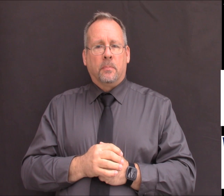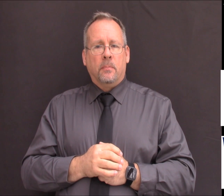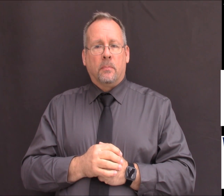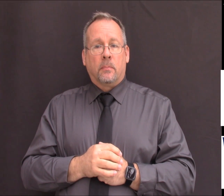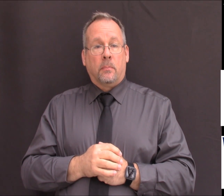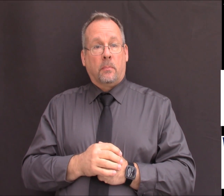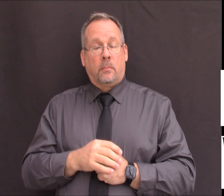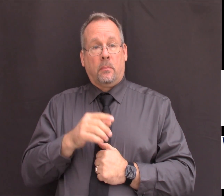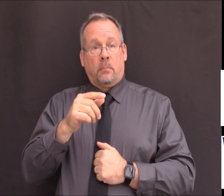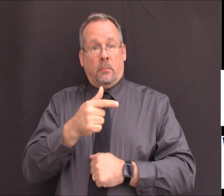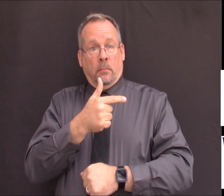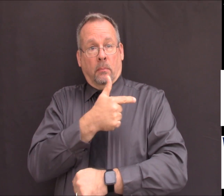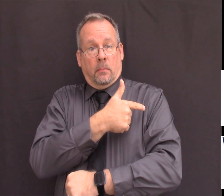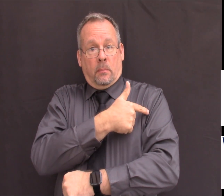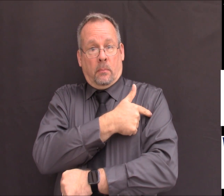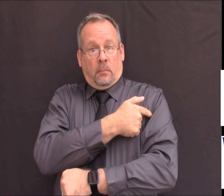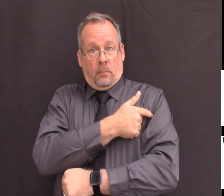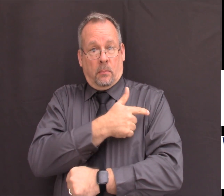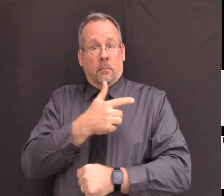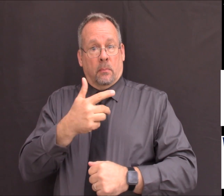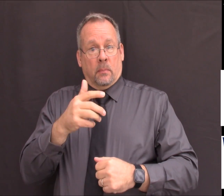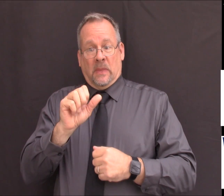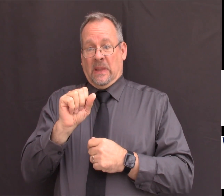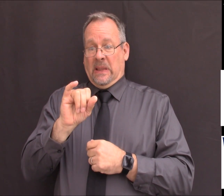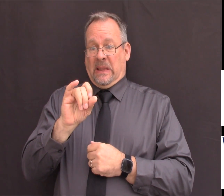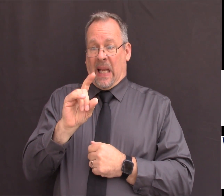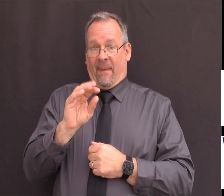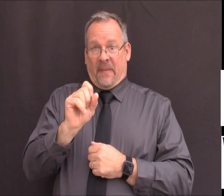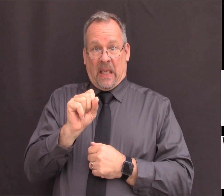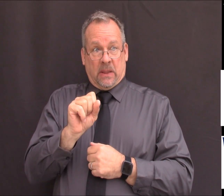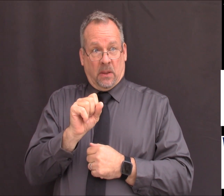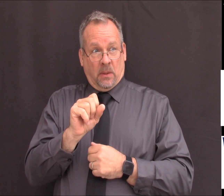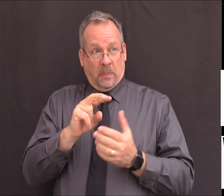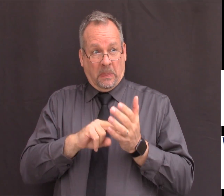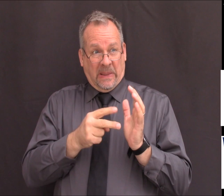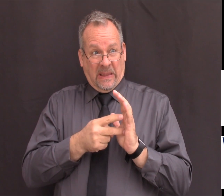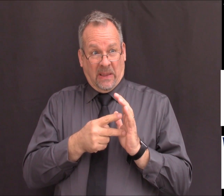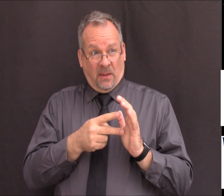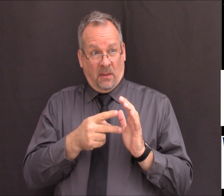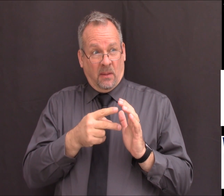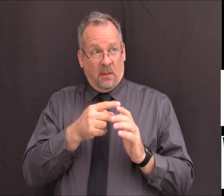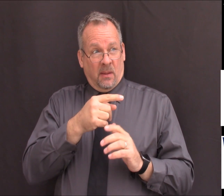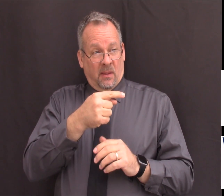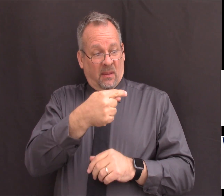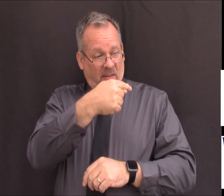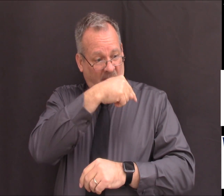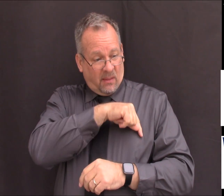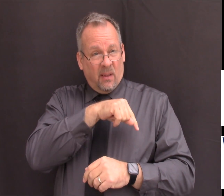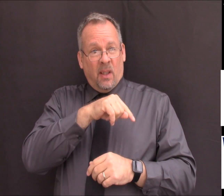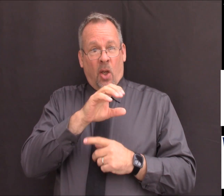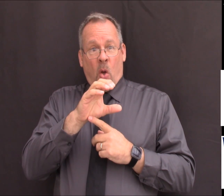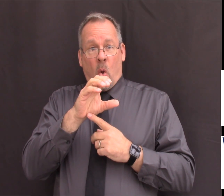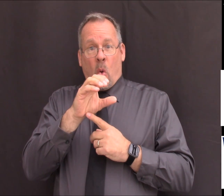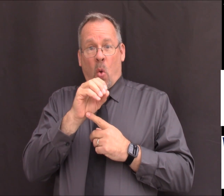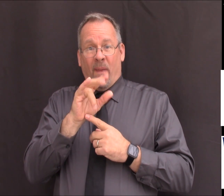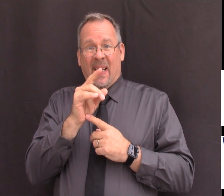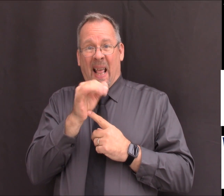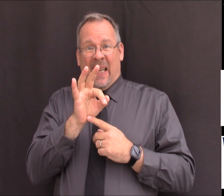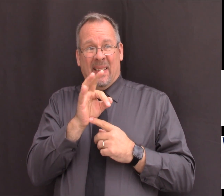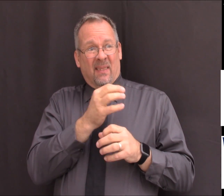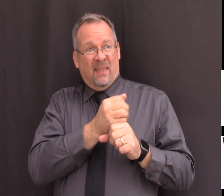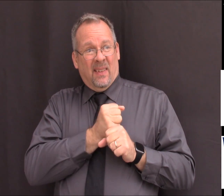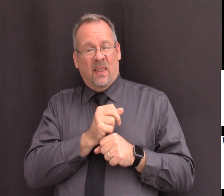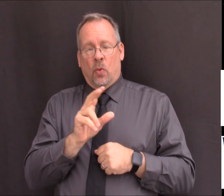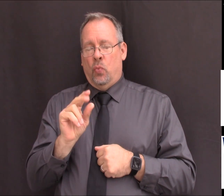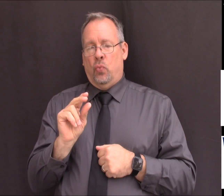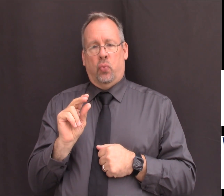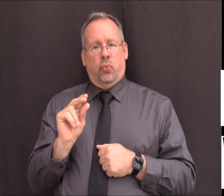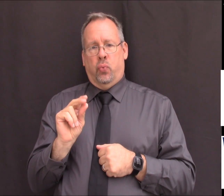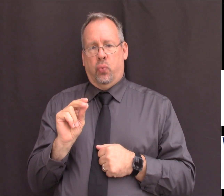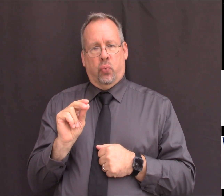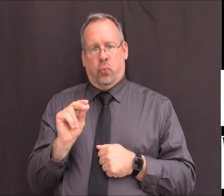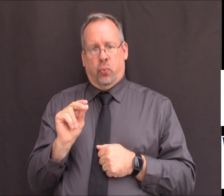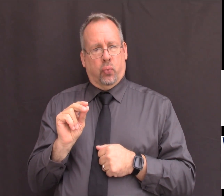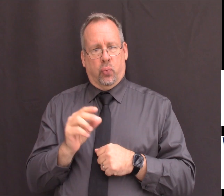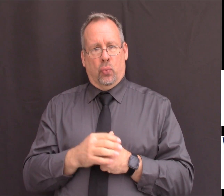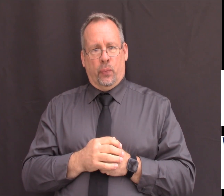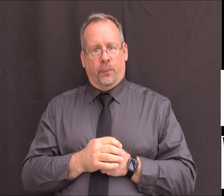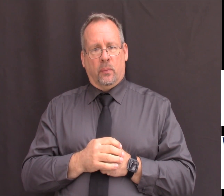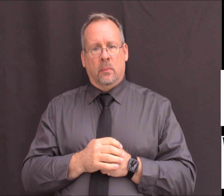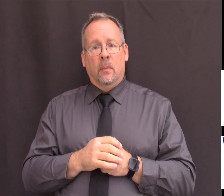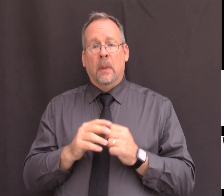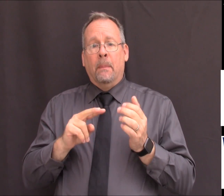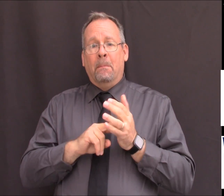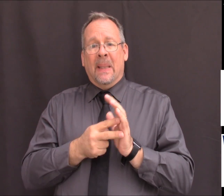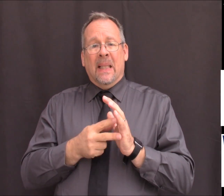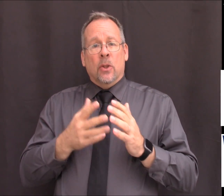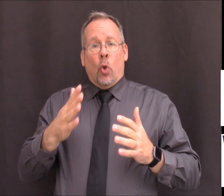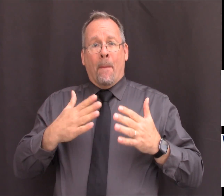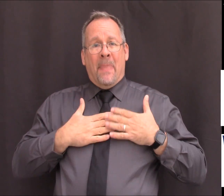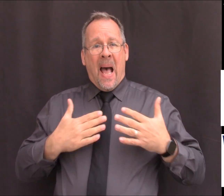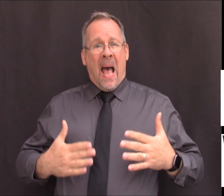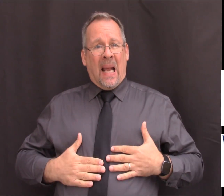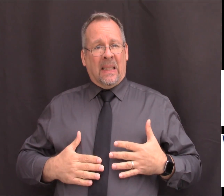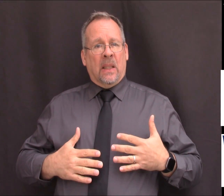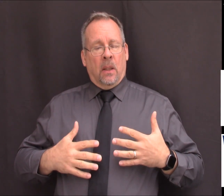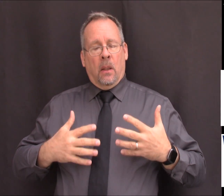These side effects do not mean that the vaccine has given you COVID-19. Rather, this means that the vaccine is causing your